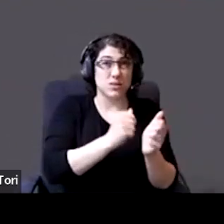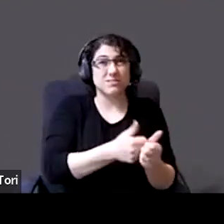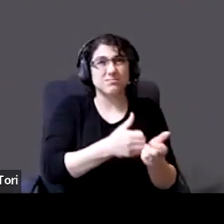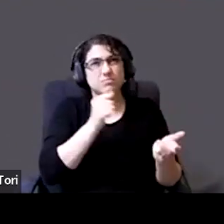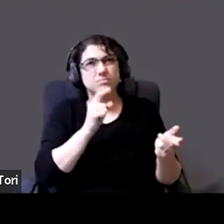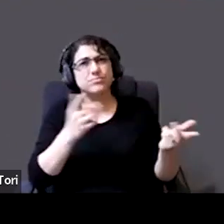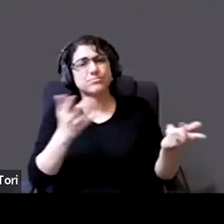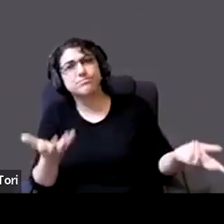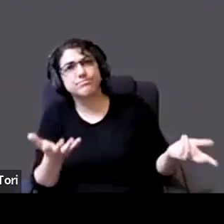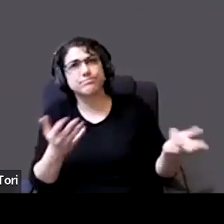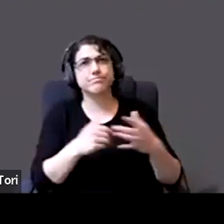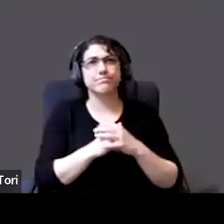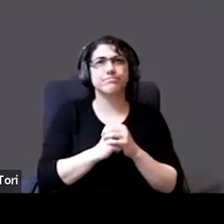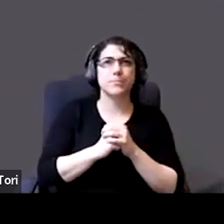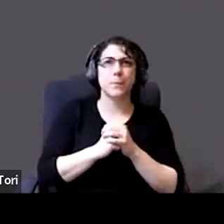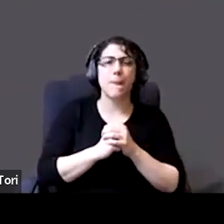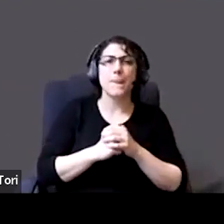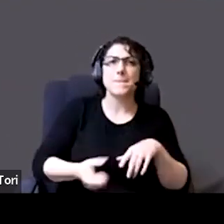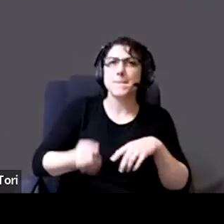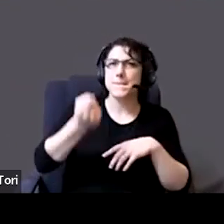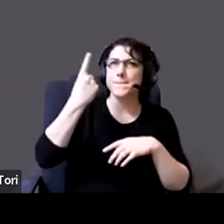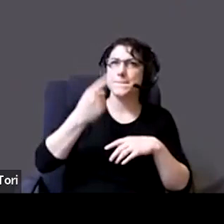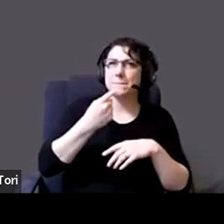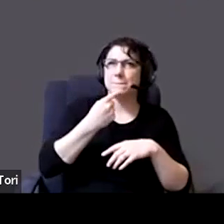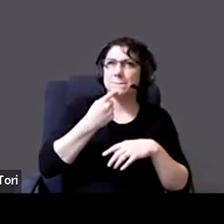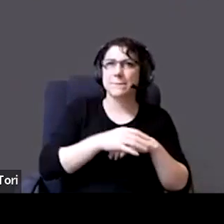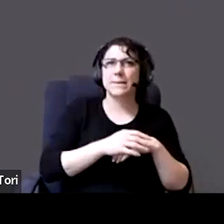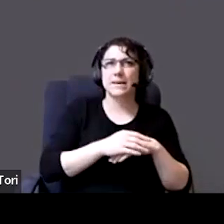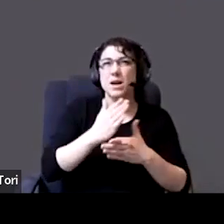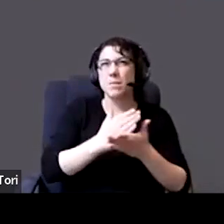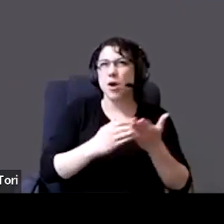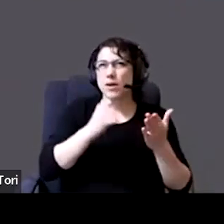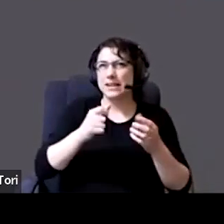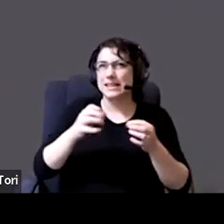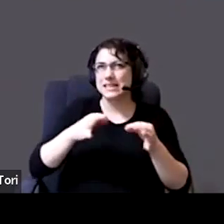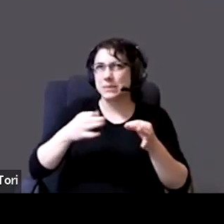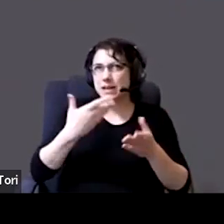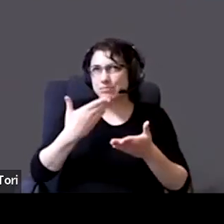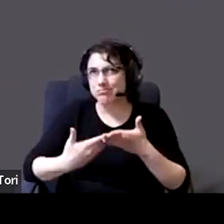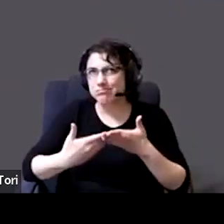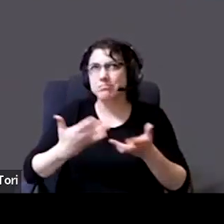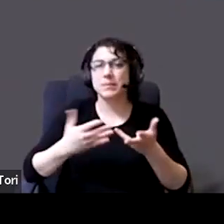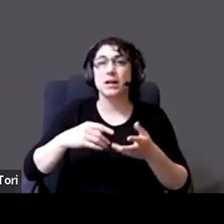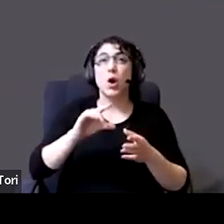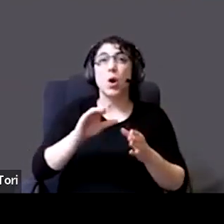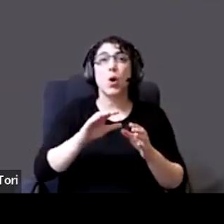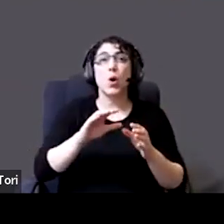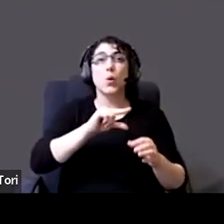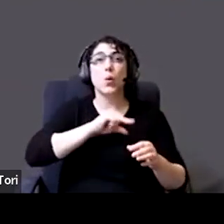I think that the -- probably I may not have explained this well. The quality manual certainly includes the standards.